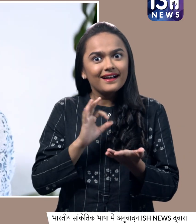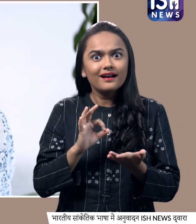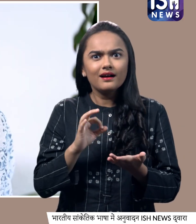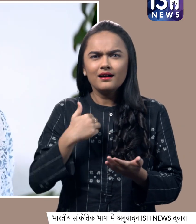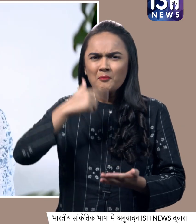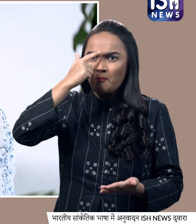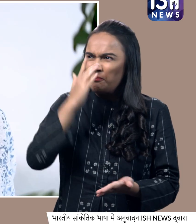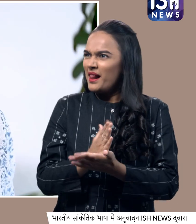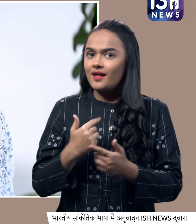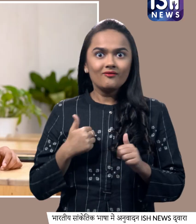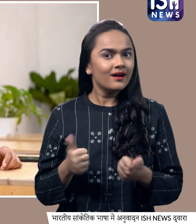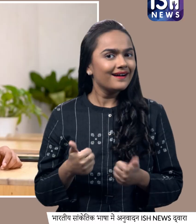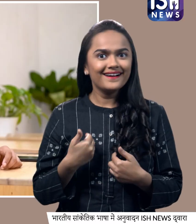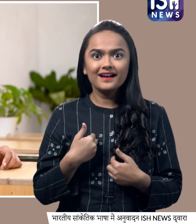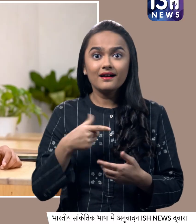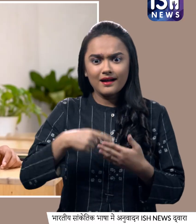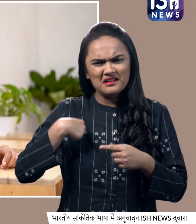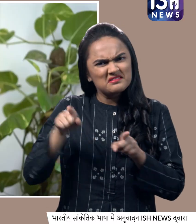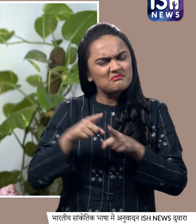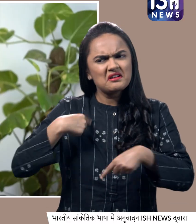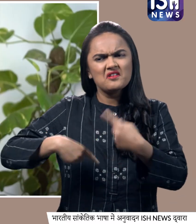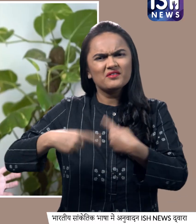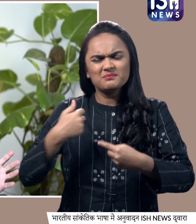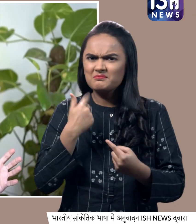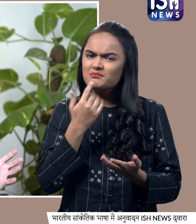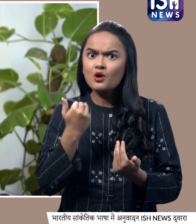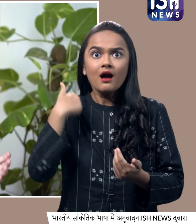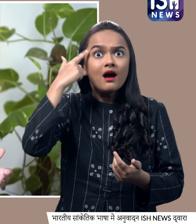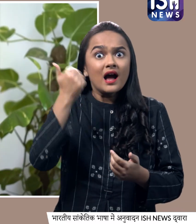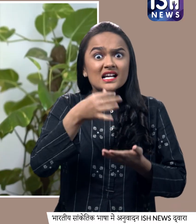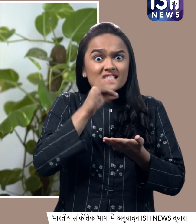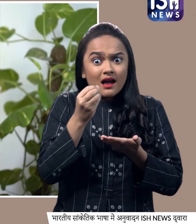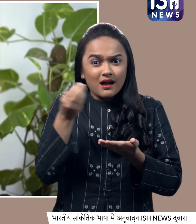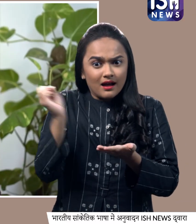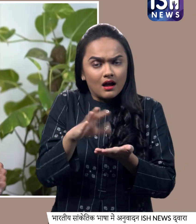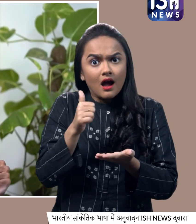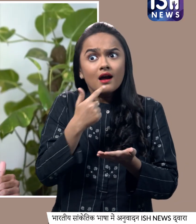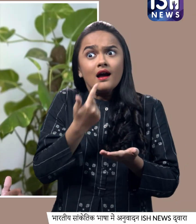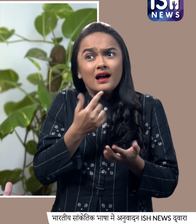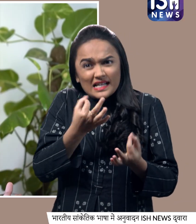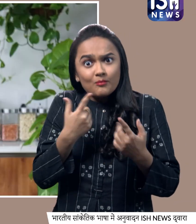I can't believe it! I can drink it every day! I never imagined that you could make tea like this without any tea leaves